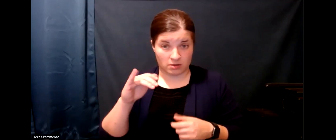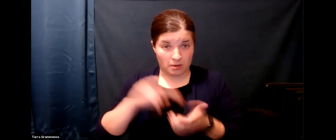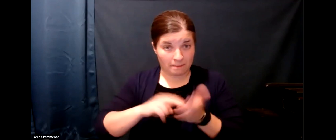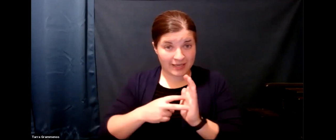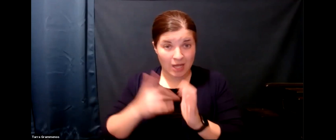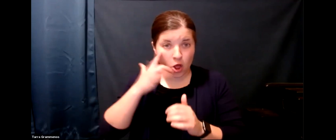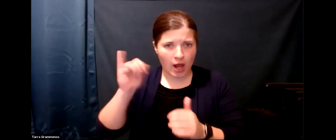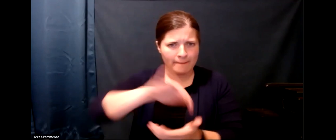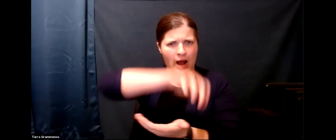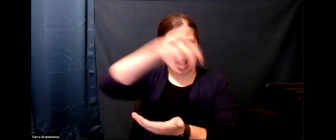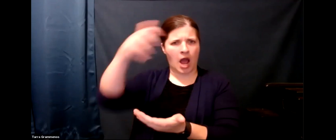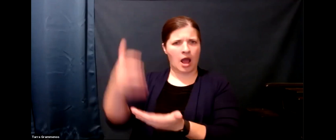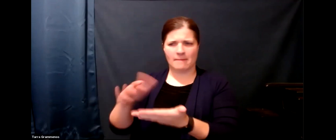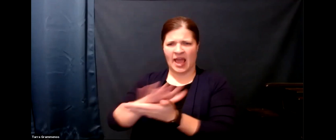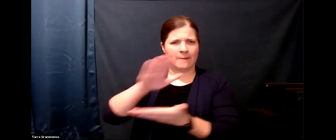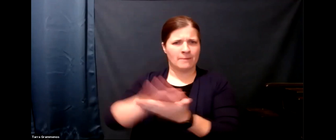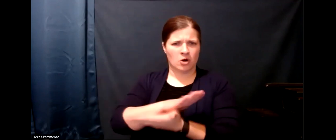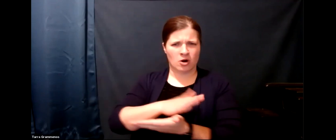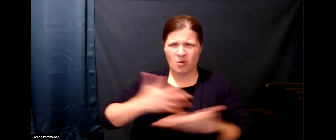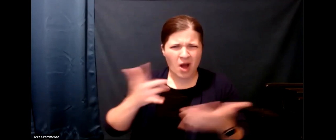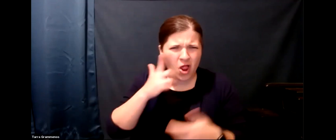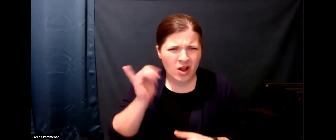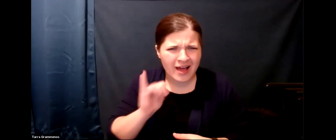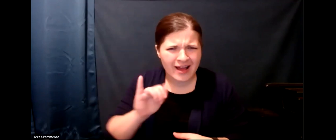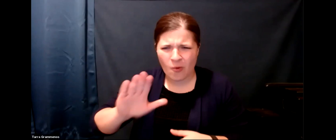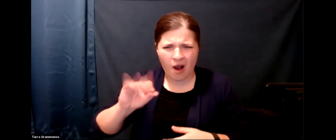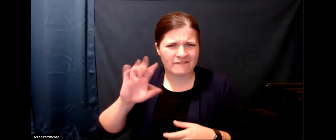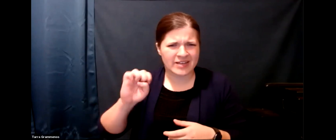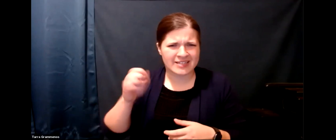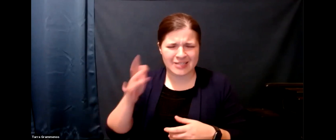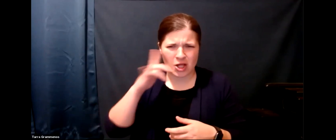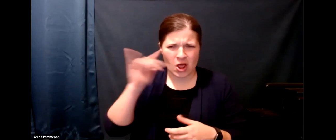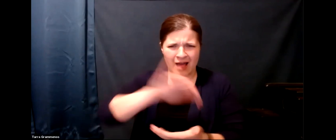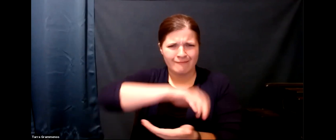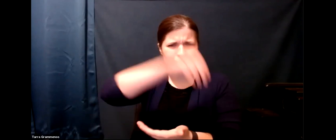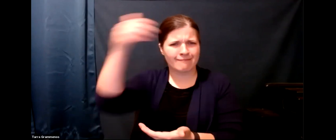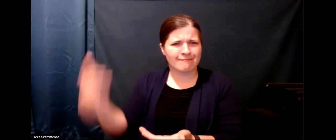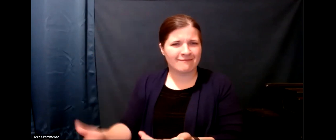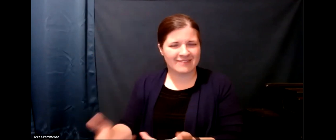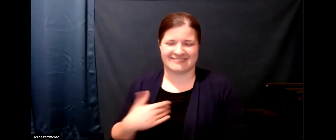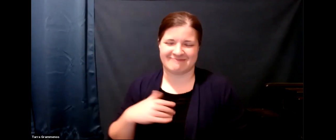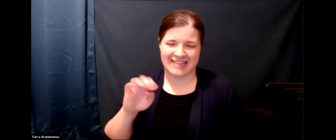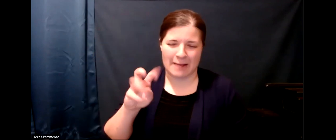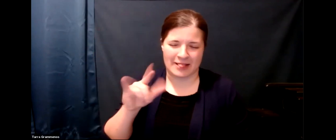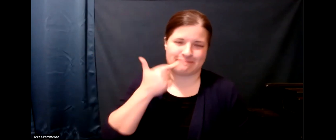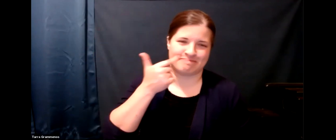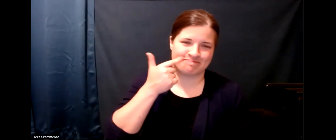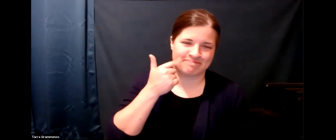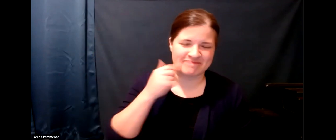How do you find their ballot? Emily Hunt: We don't have a big pile.